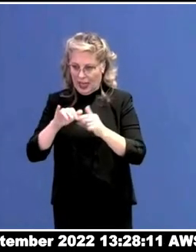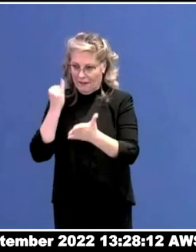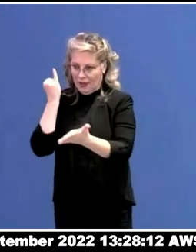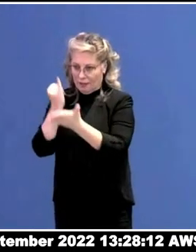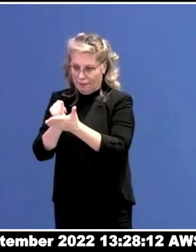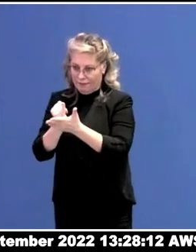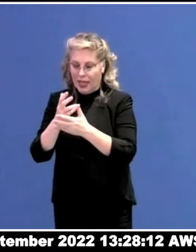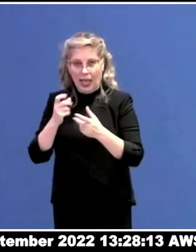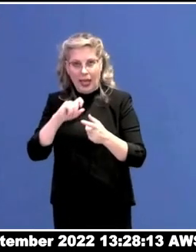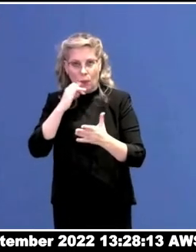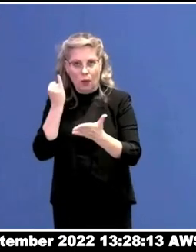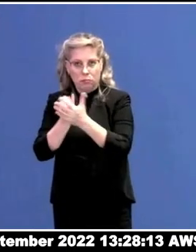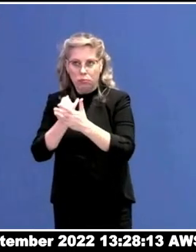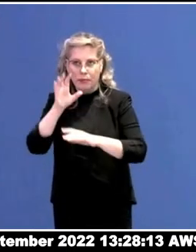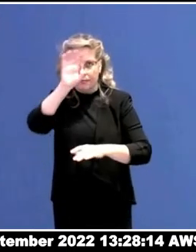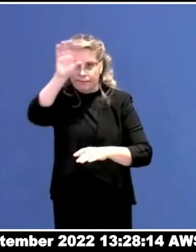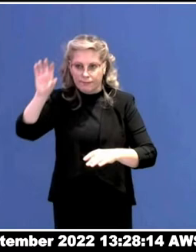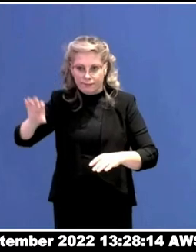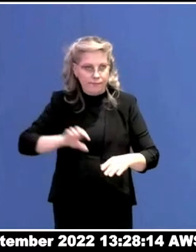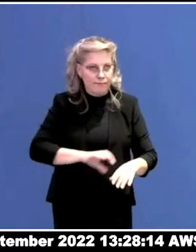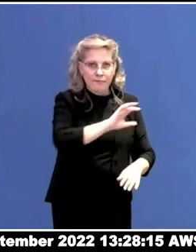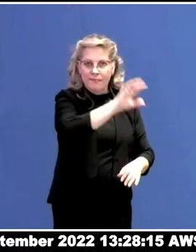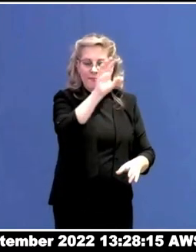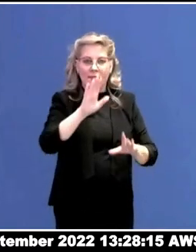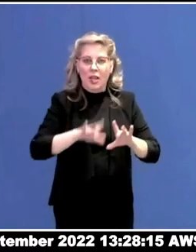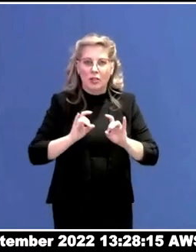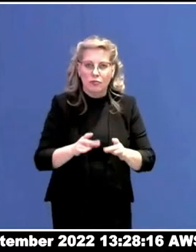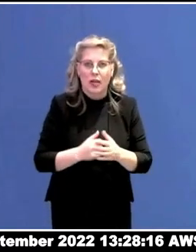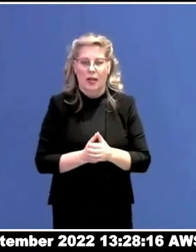were doing. Were they talking to each other about what they were doing?